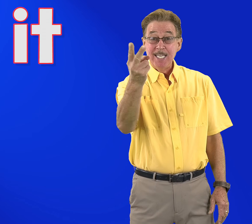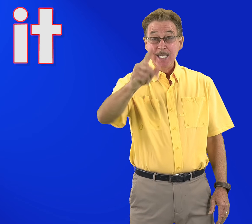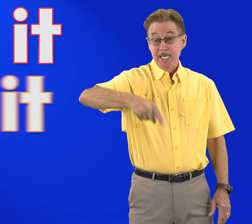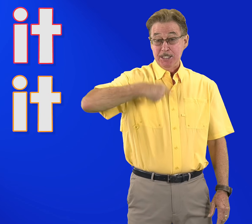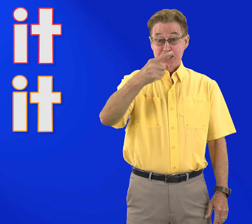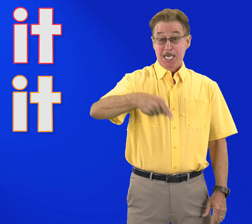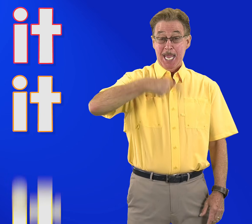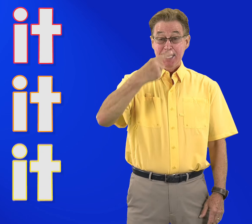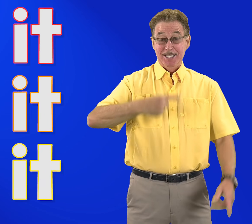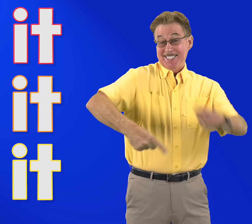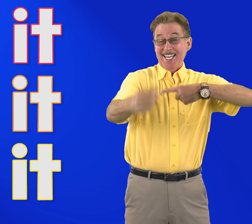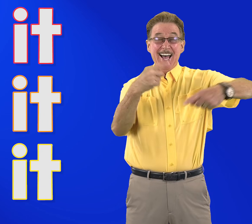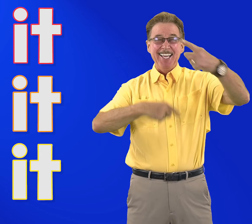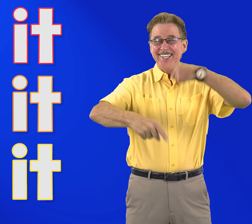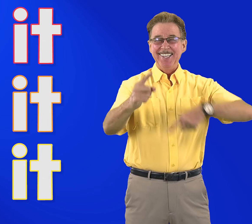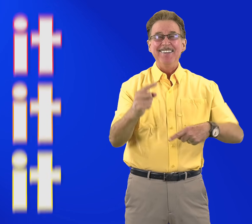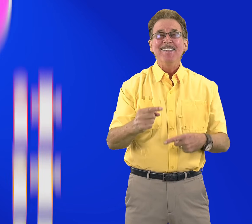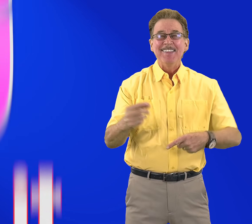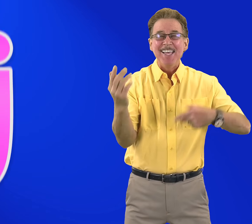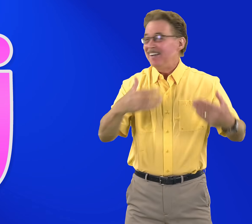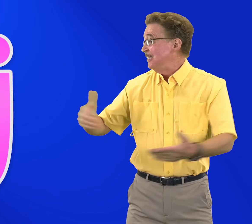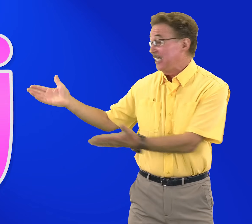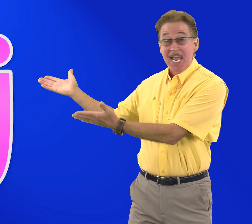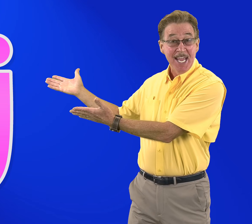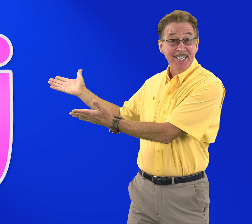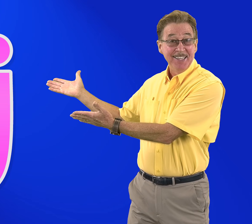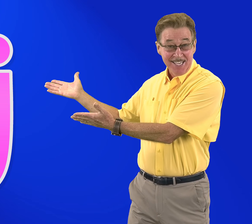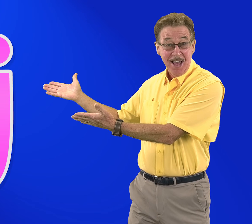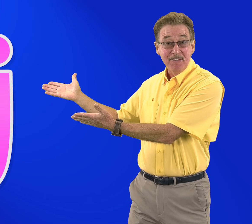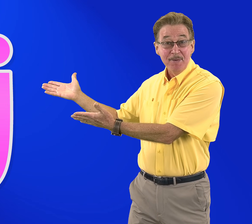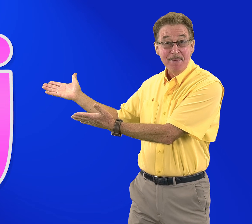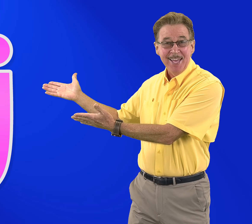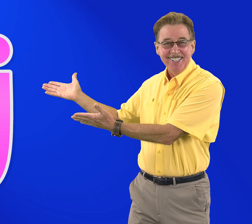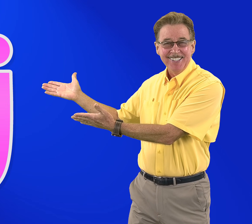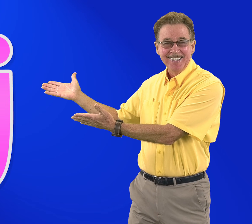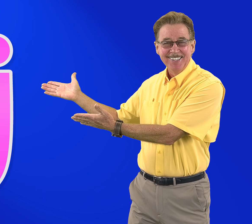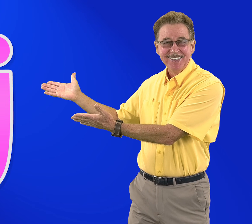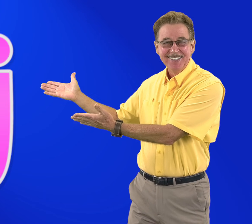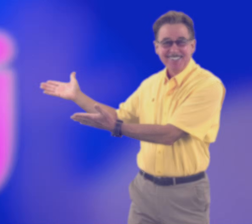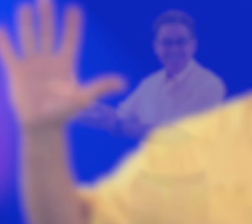See it, Say it,Sign it Letter J j in the alphabet